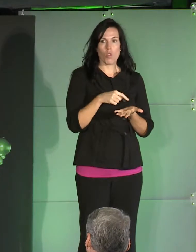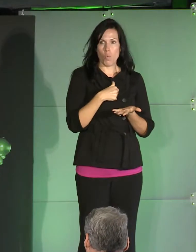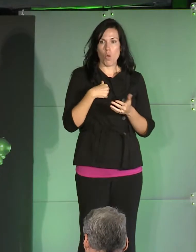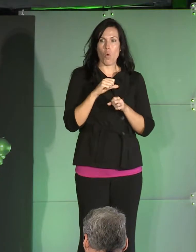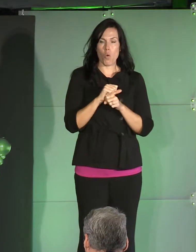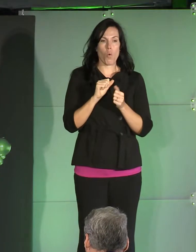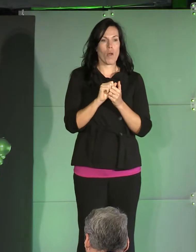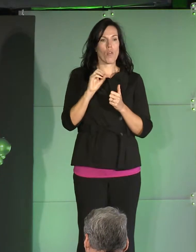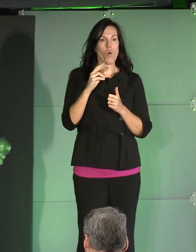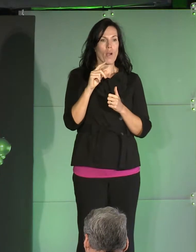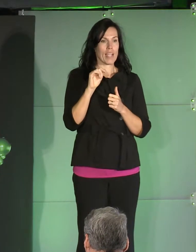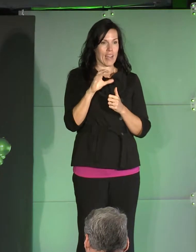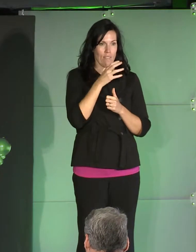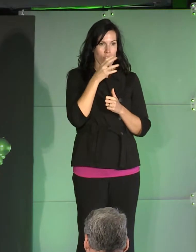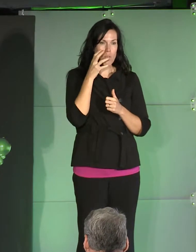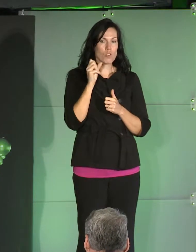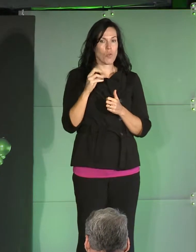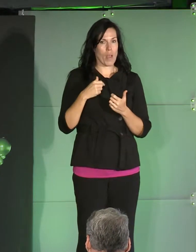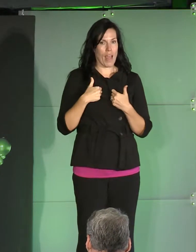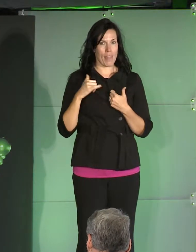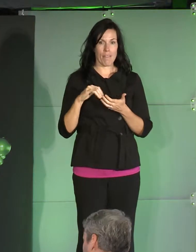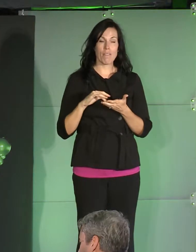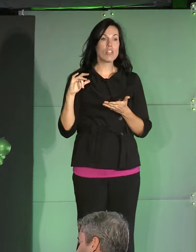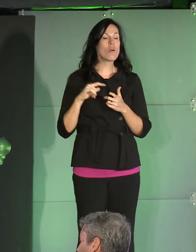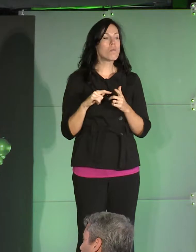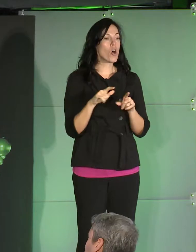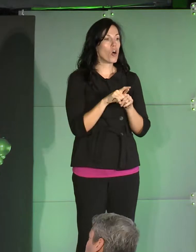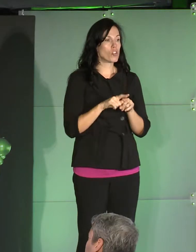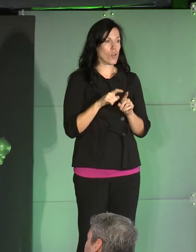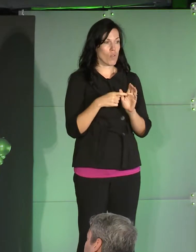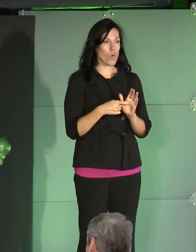So we had that sort of advantage. But it also requires a bit of a different process.